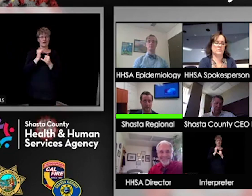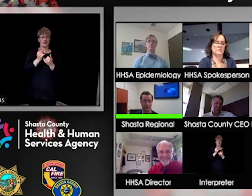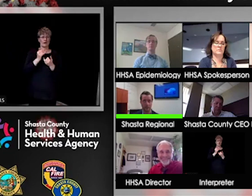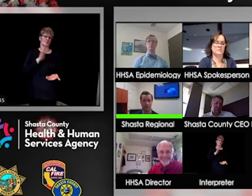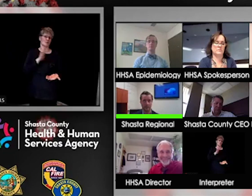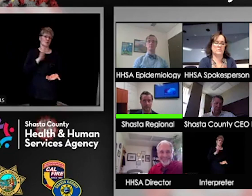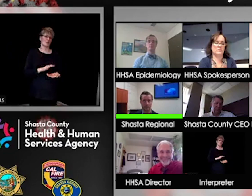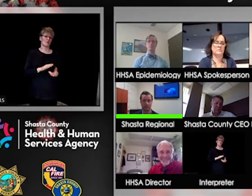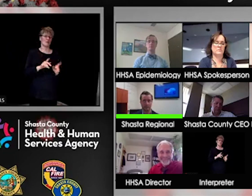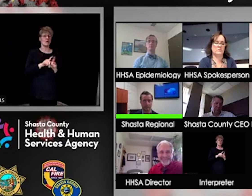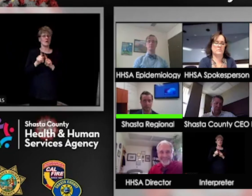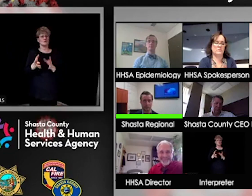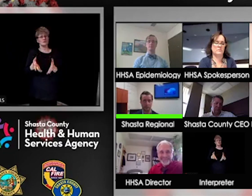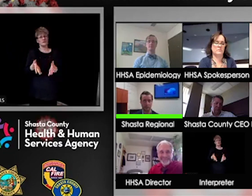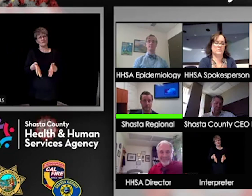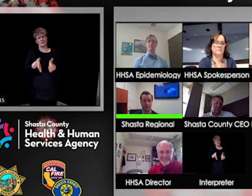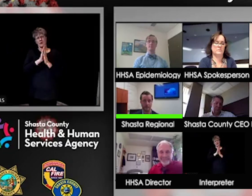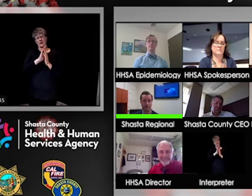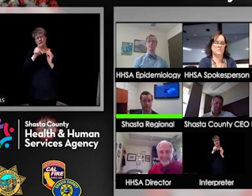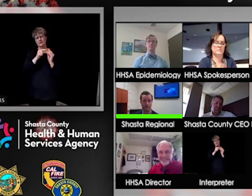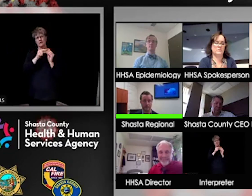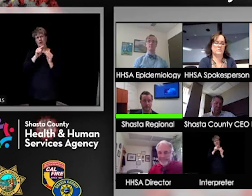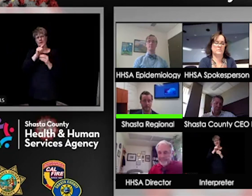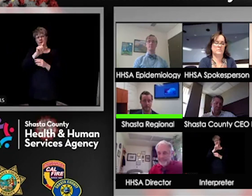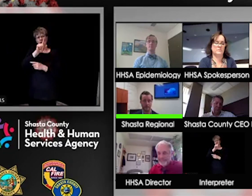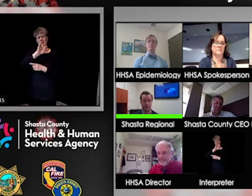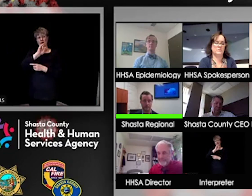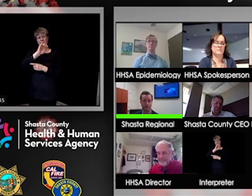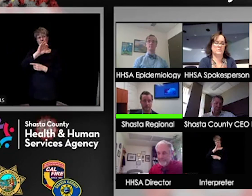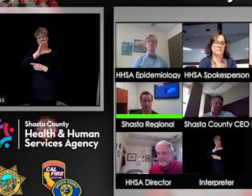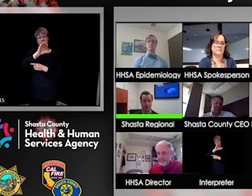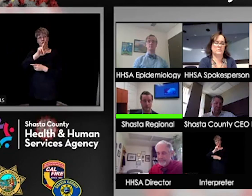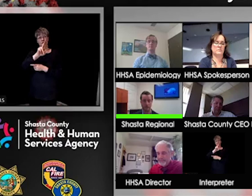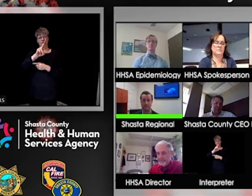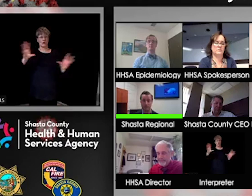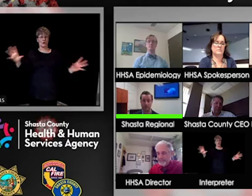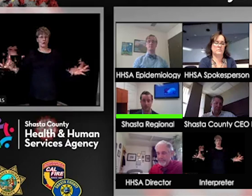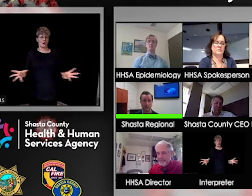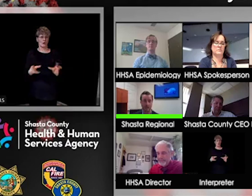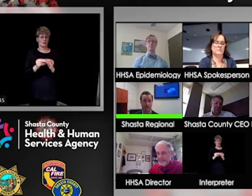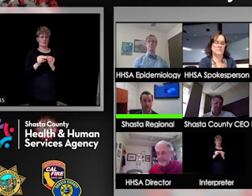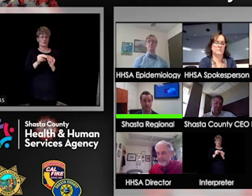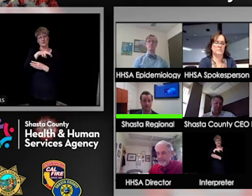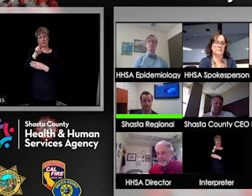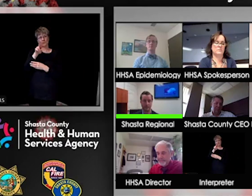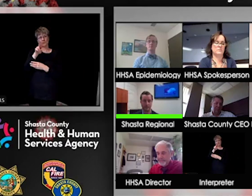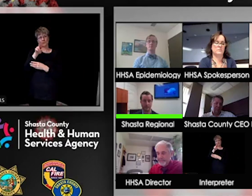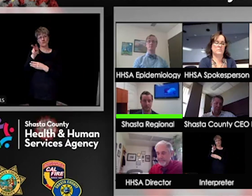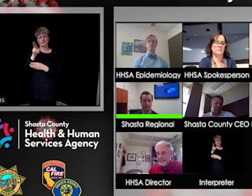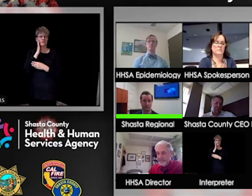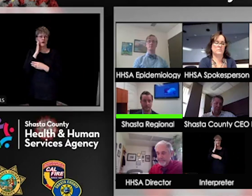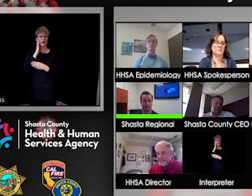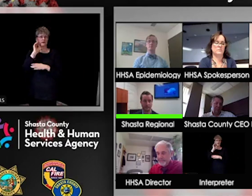got a total of 22 beds in our ICU that we can go up to and every day were typically